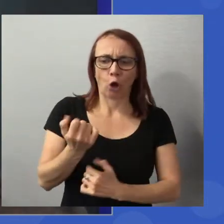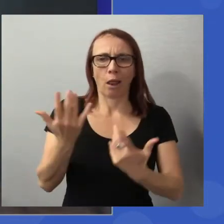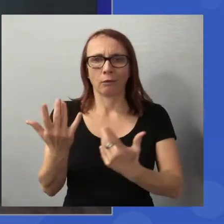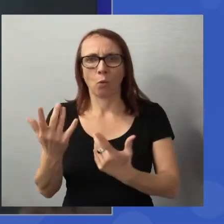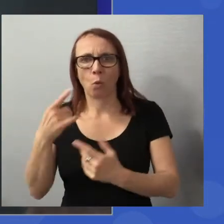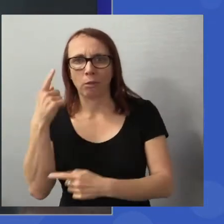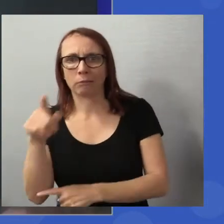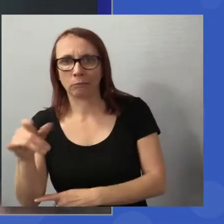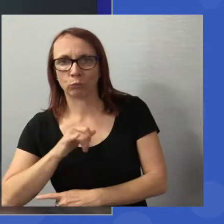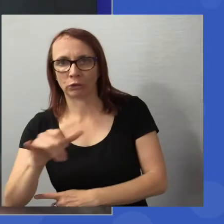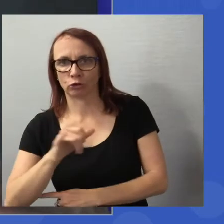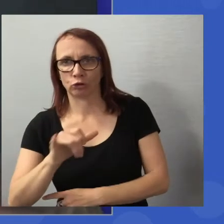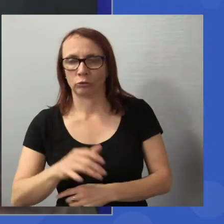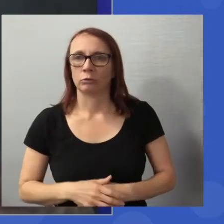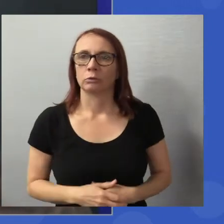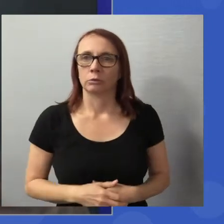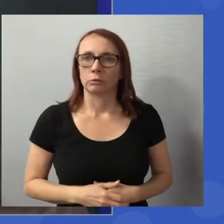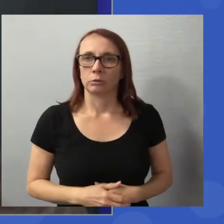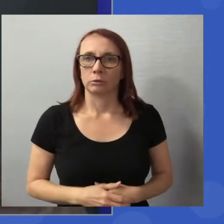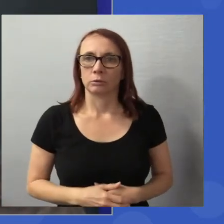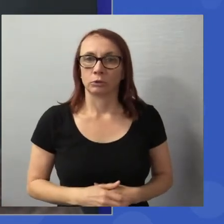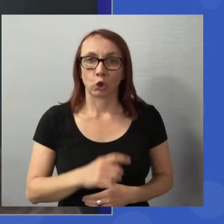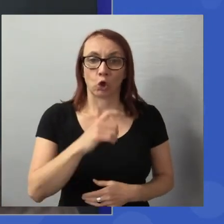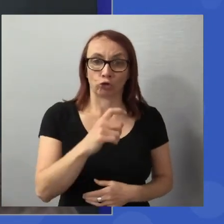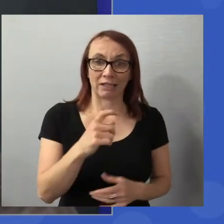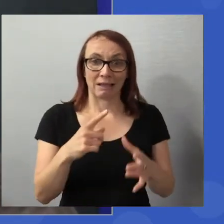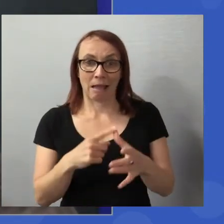at the statements that you have prepared and they'll be covering off and some of